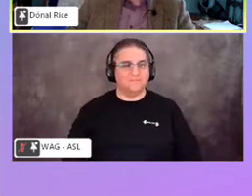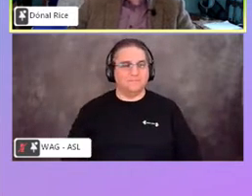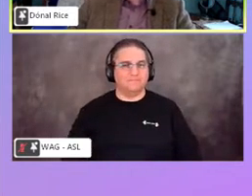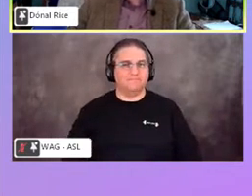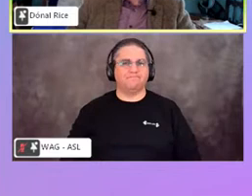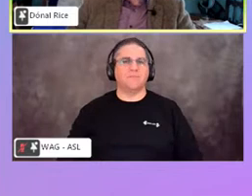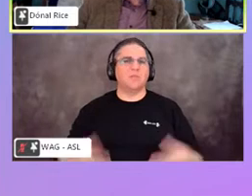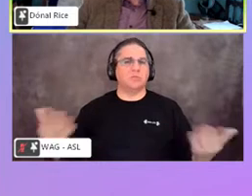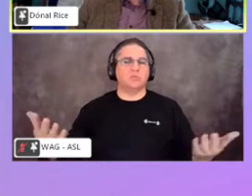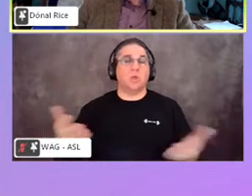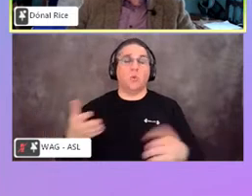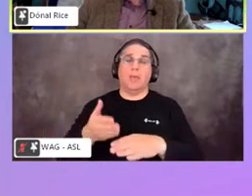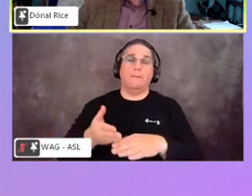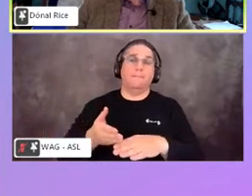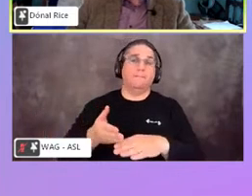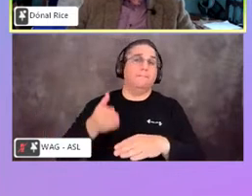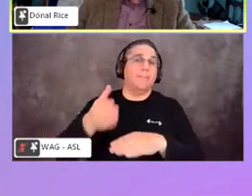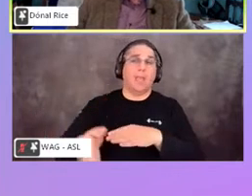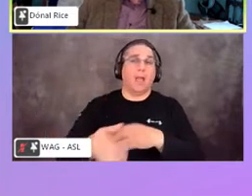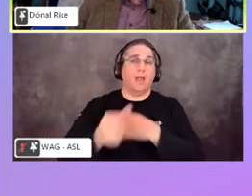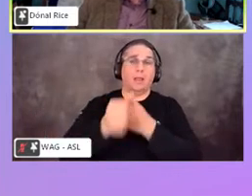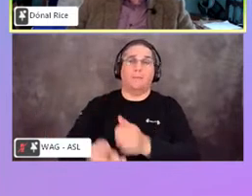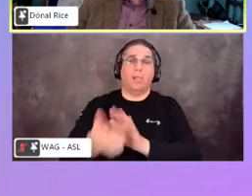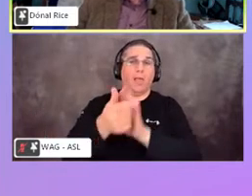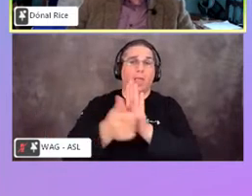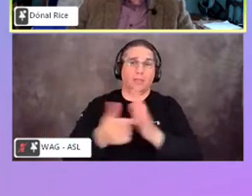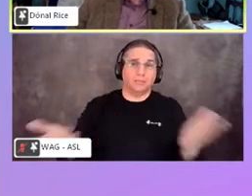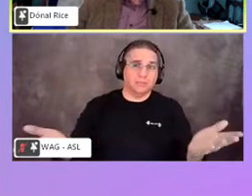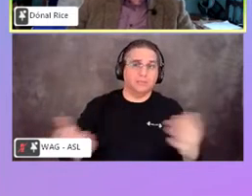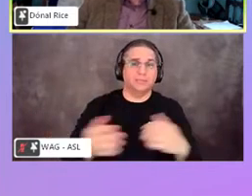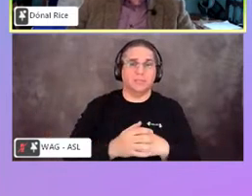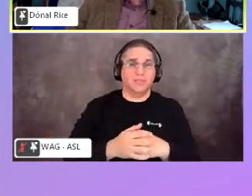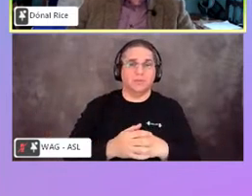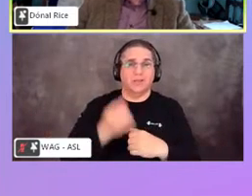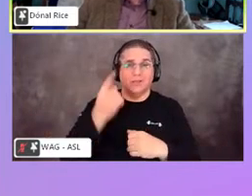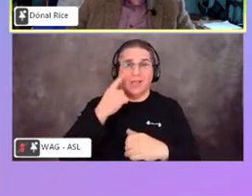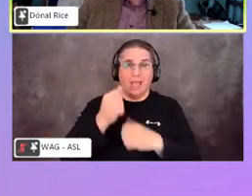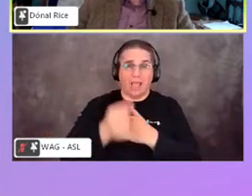as I had developer do accessibility and working